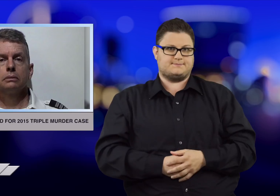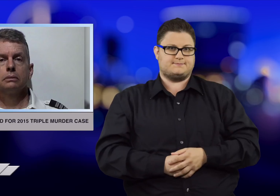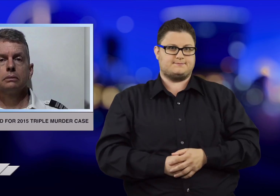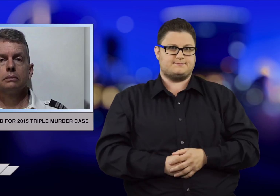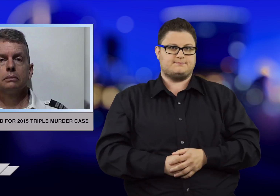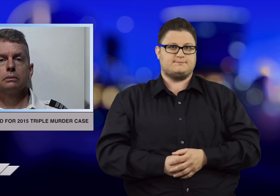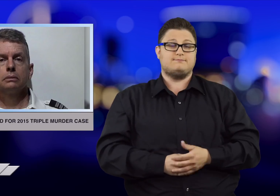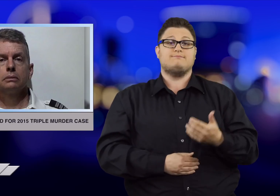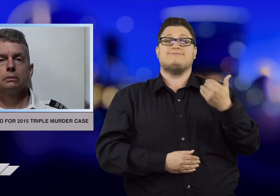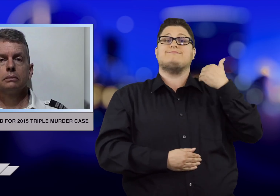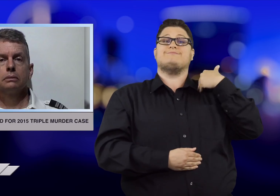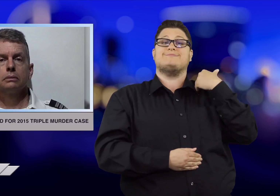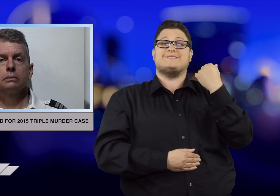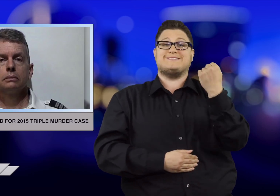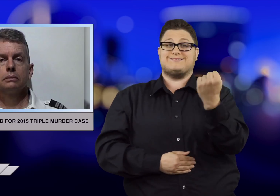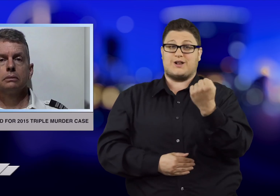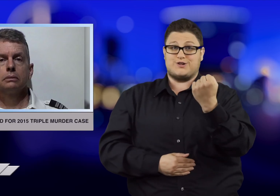case but was killed before he could testify.